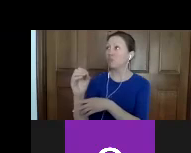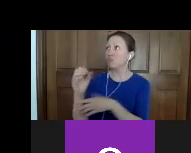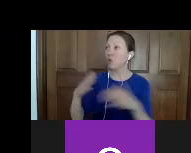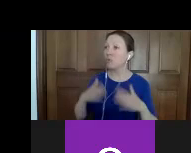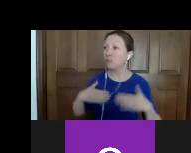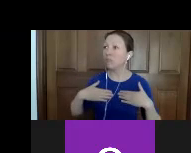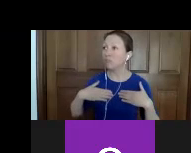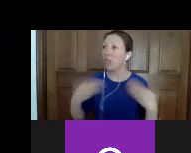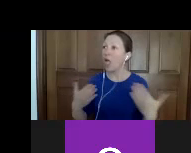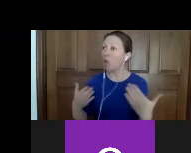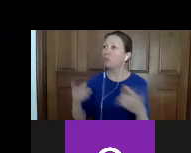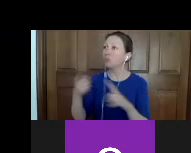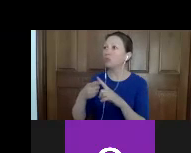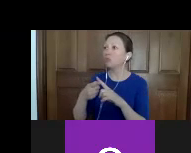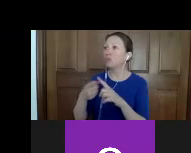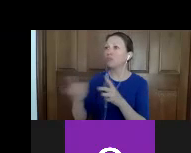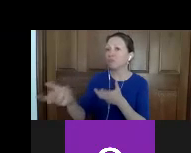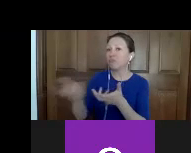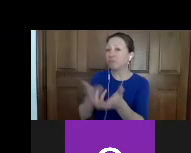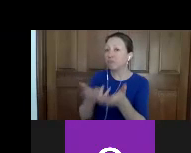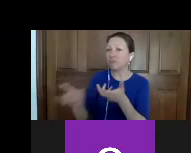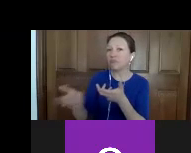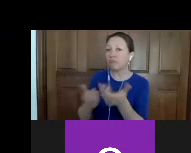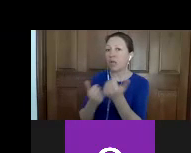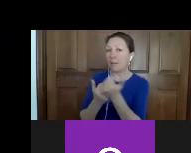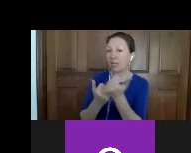Your request might pose an undue hardship or a direct threat. It might conflict with